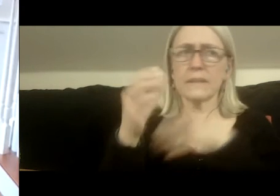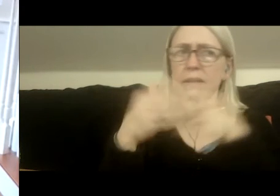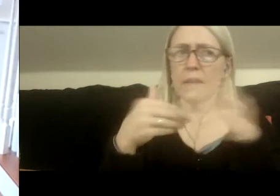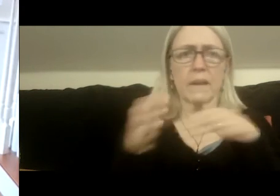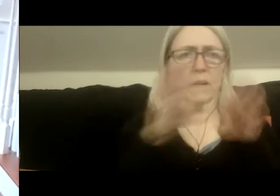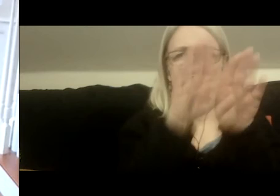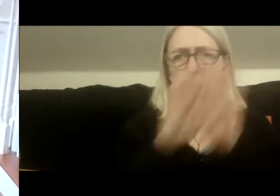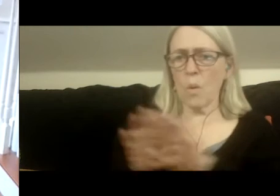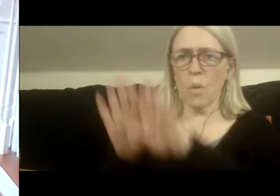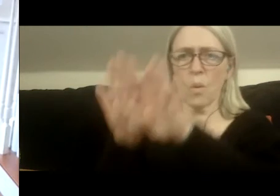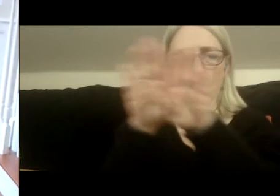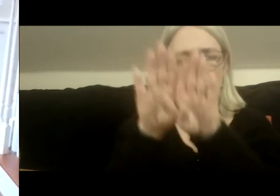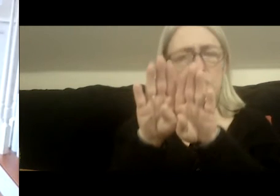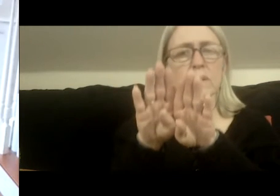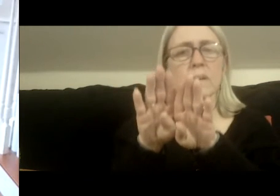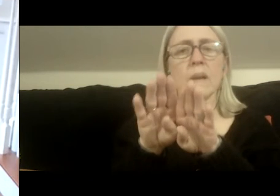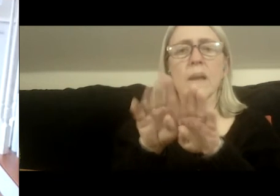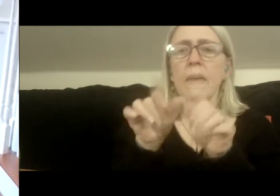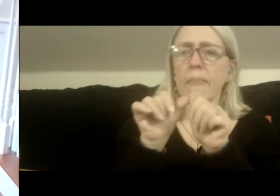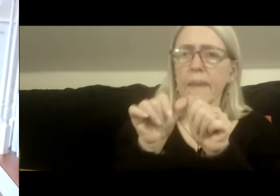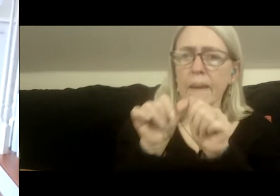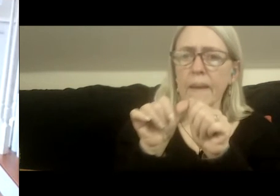active research, testing, and teaching projects.